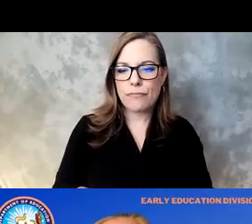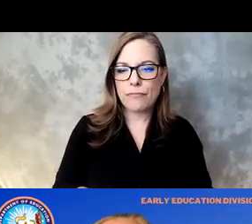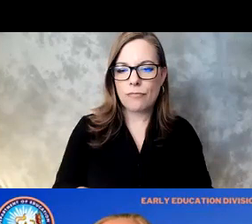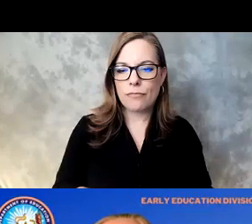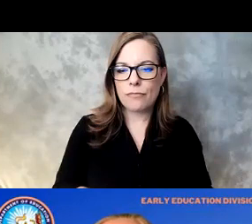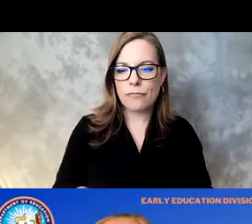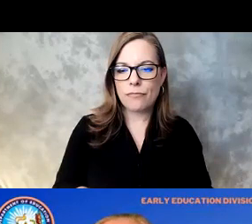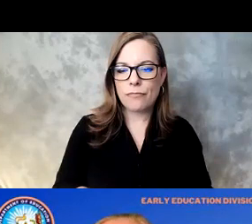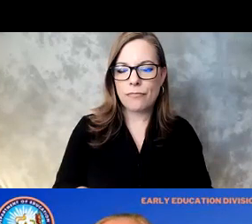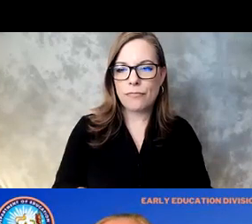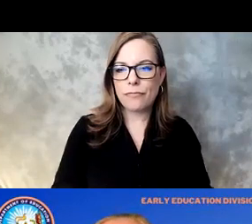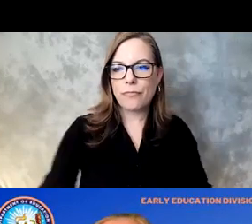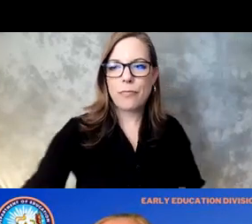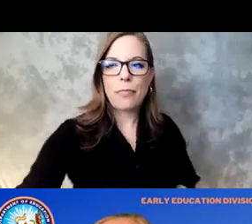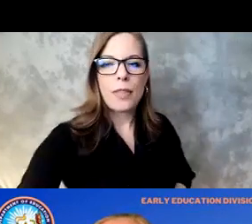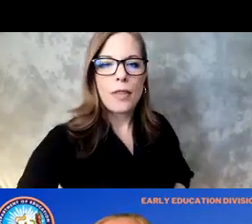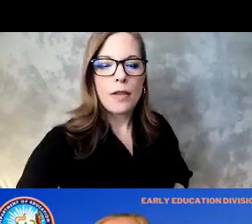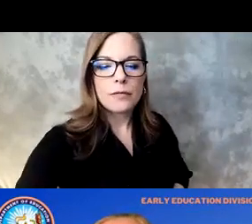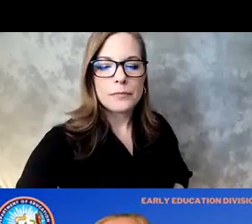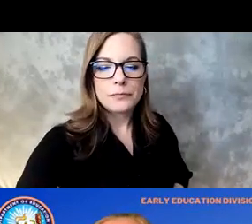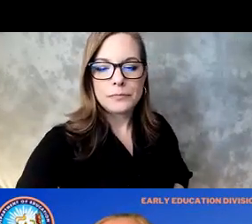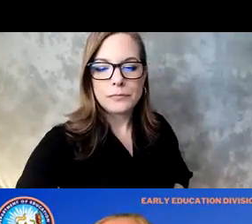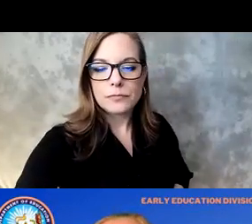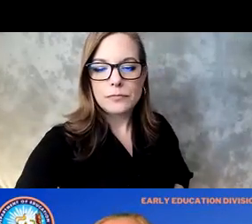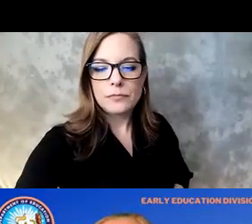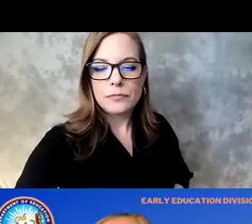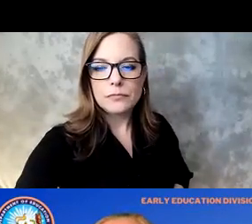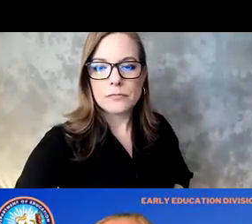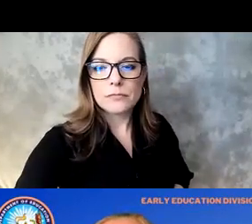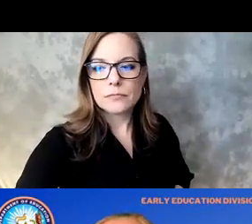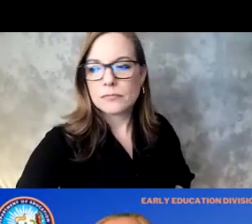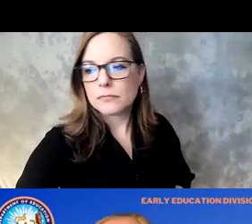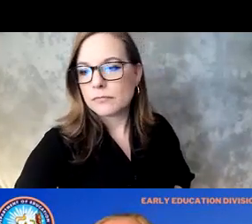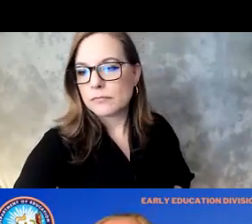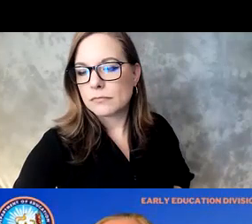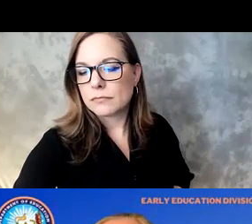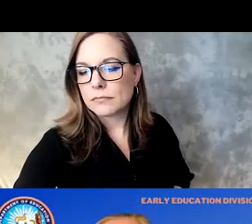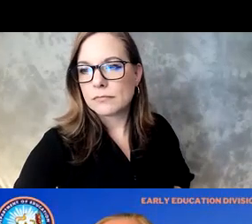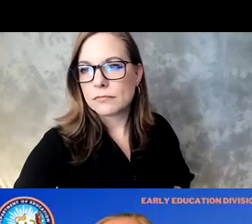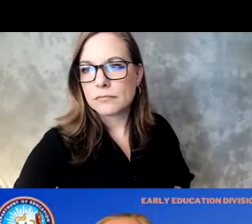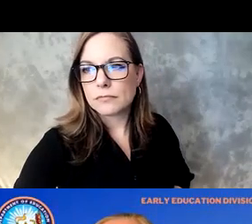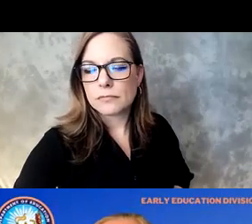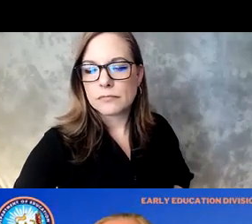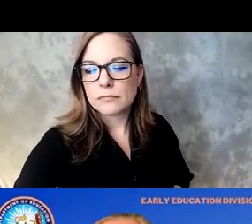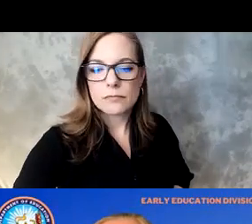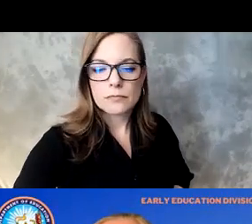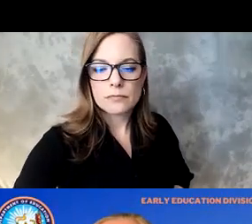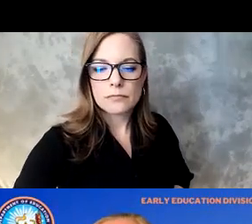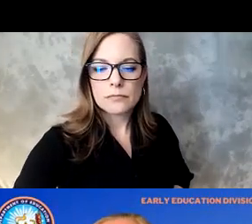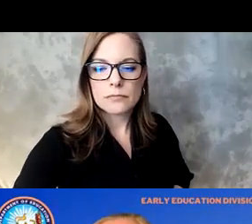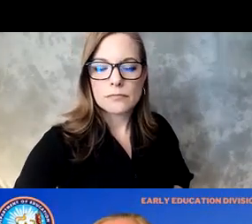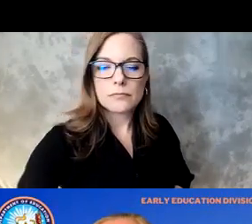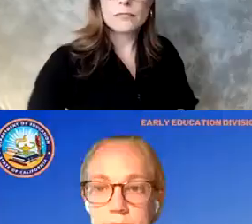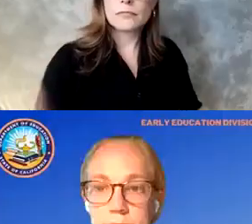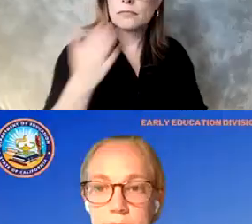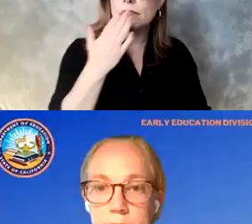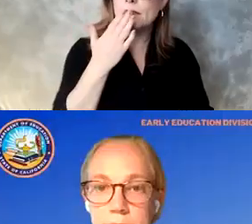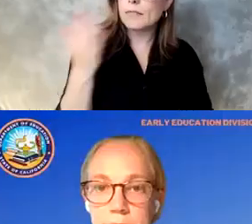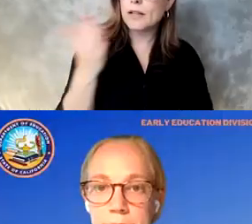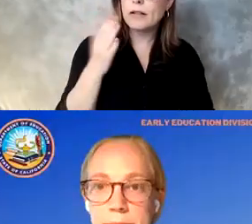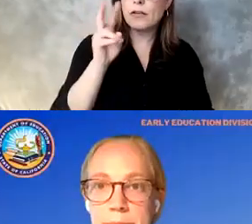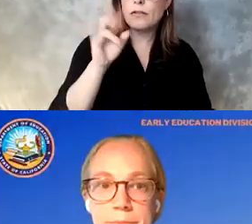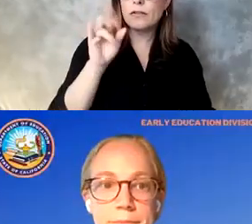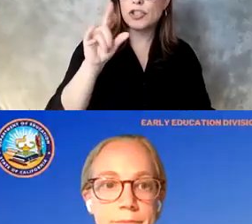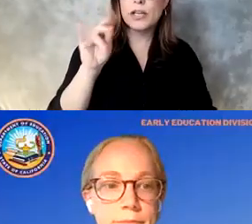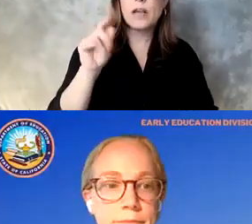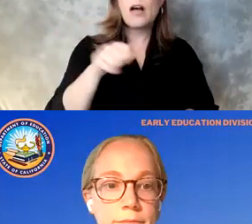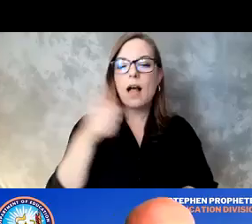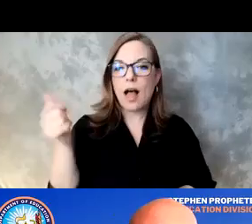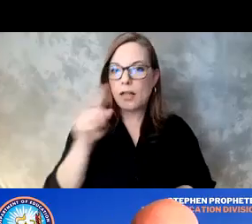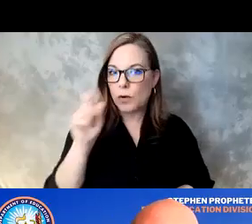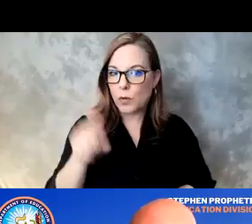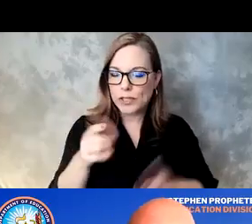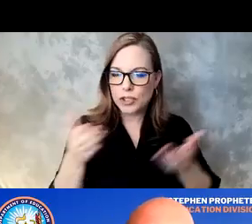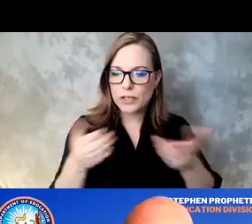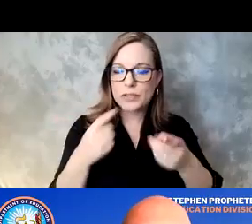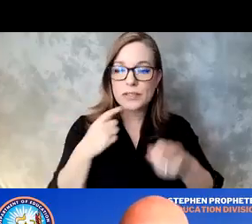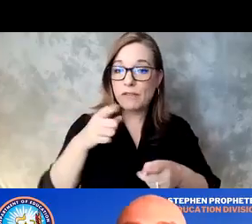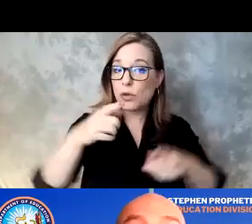see I see there's a question in here if you have not received data sent sent yesterday